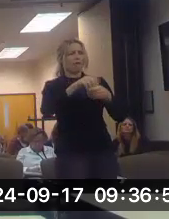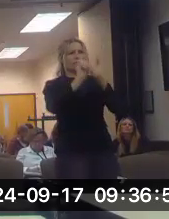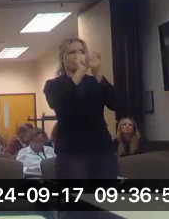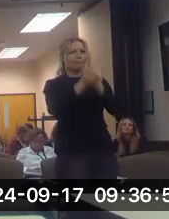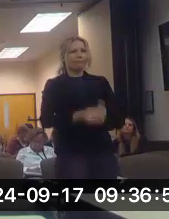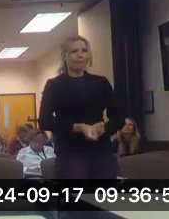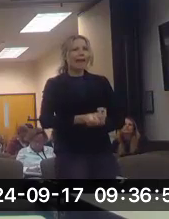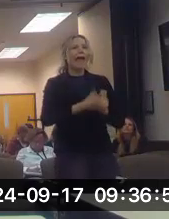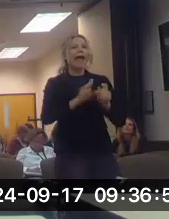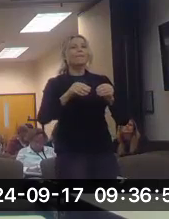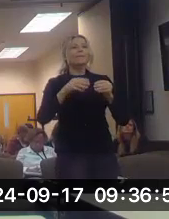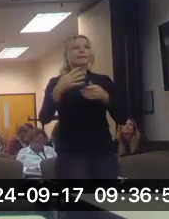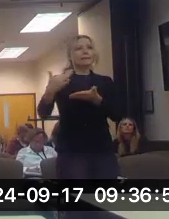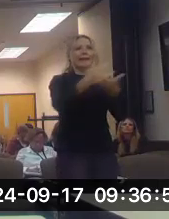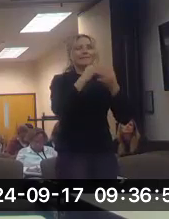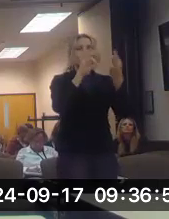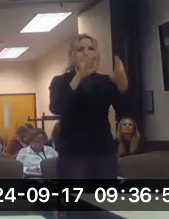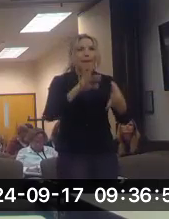Reginald Parson: But significant agency discretion remains.